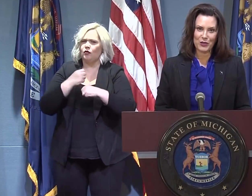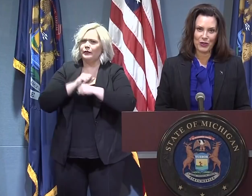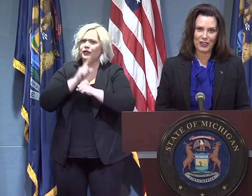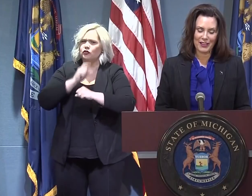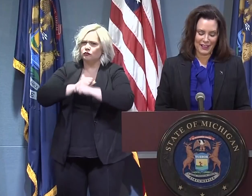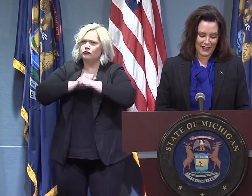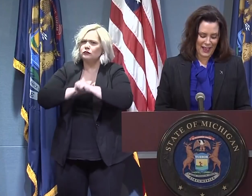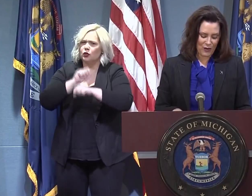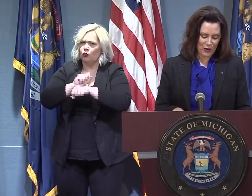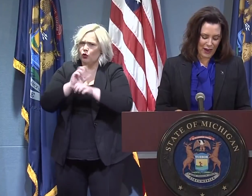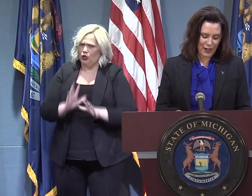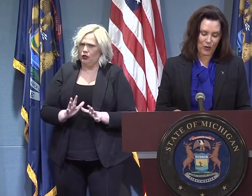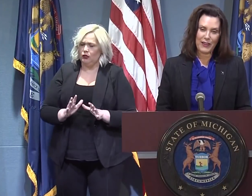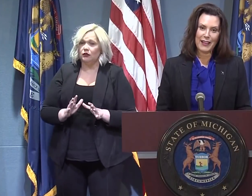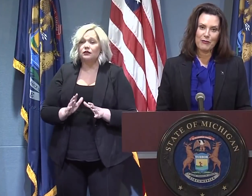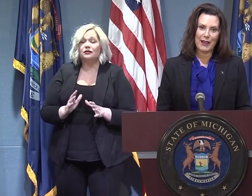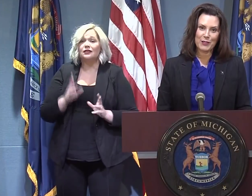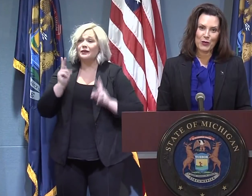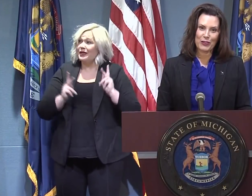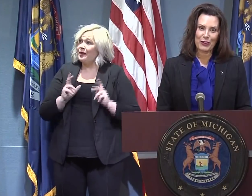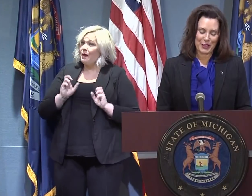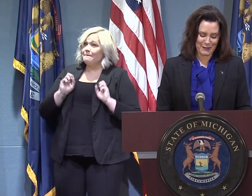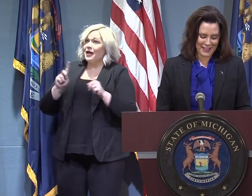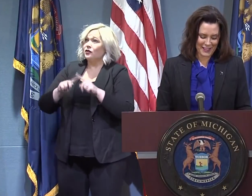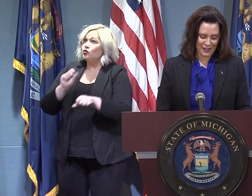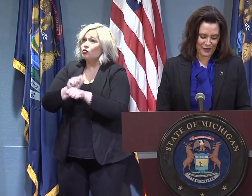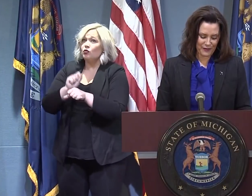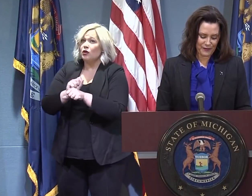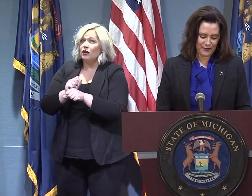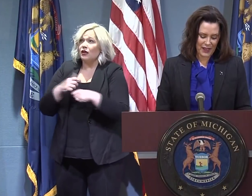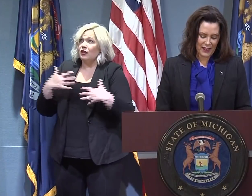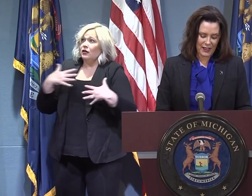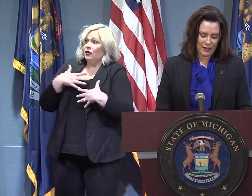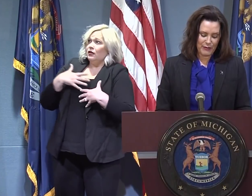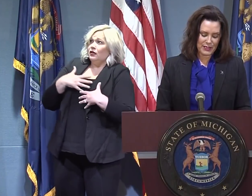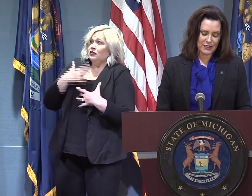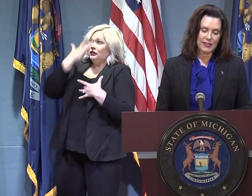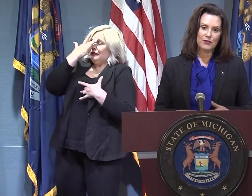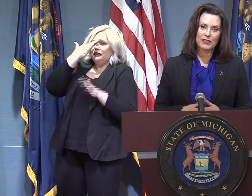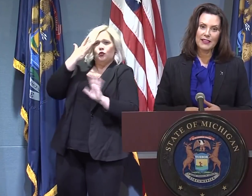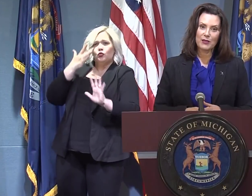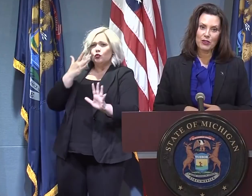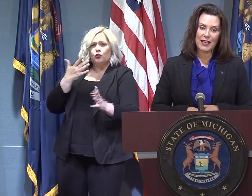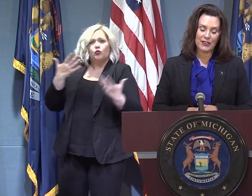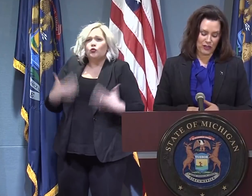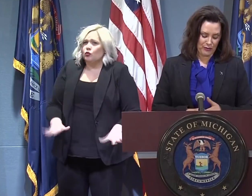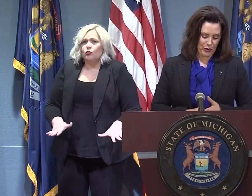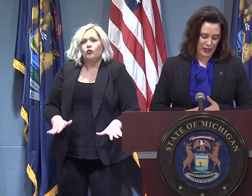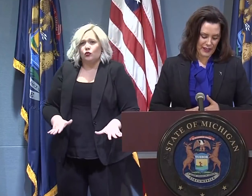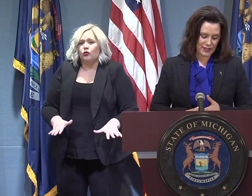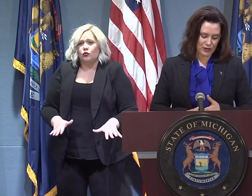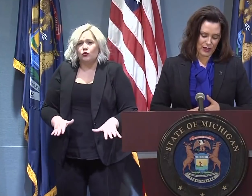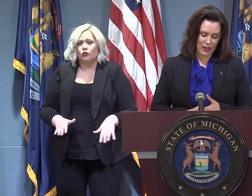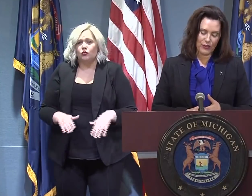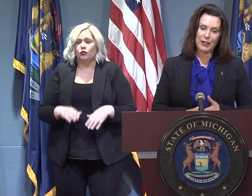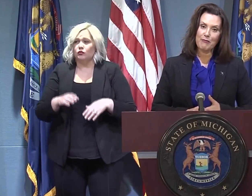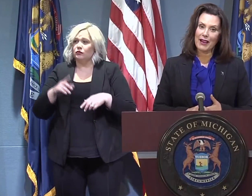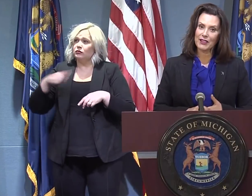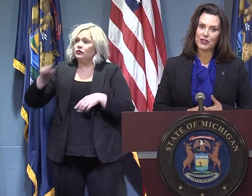RECOMMENDED BY INDUSTRY AND PUBLIC HEALTH EXPERTS. WE DON'T WANT OUR EMPLOYEES TO BE AFRAID TO GO BACK TO WORK AND